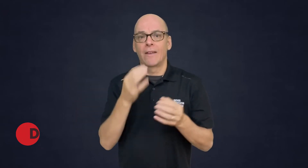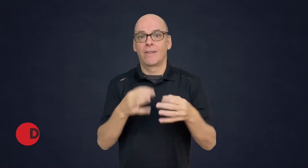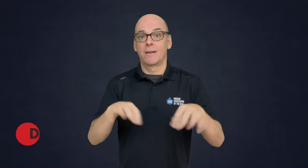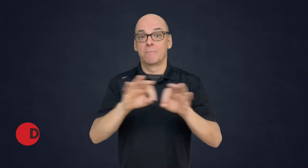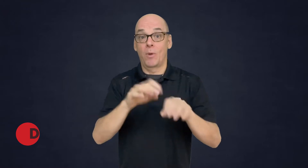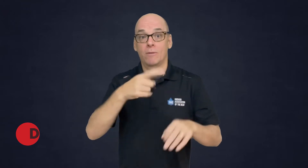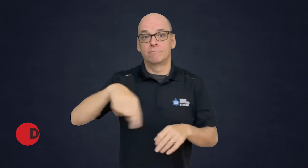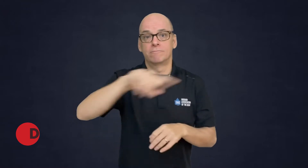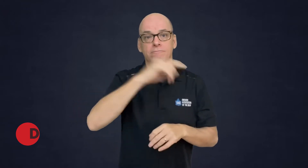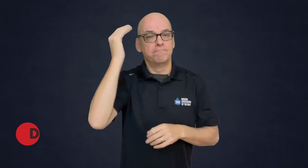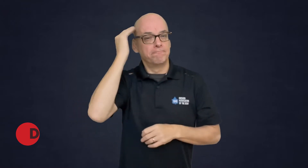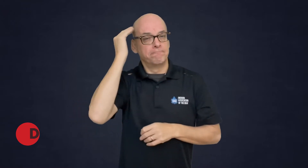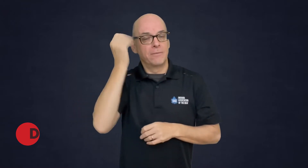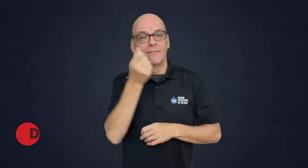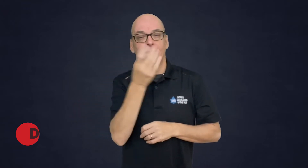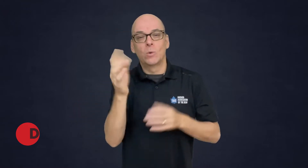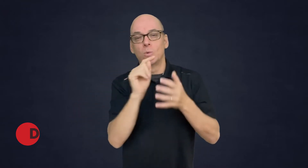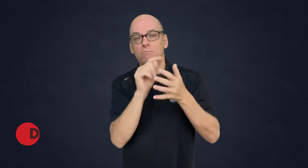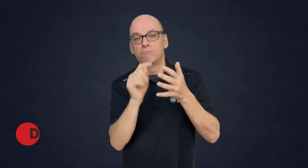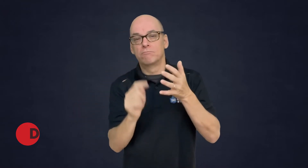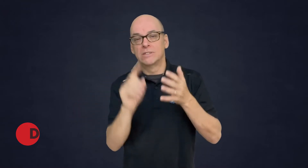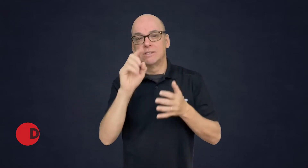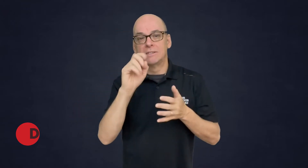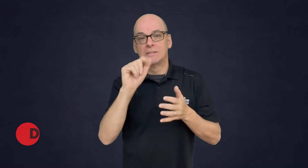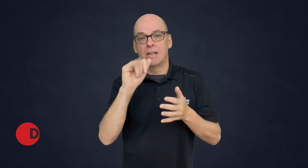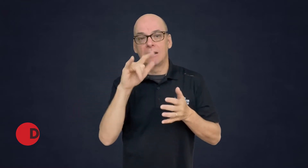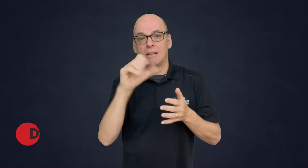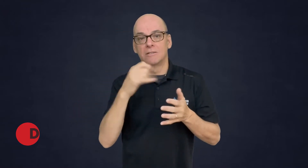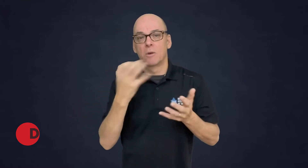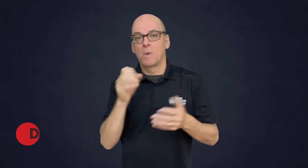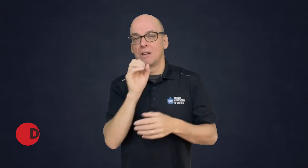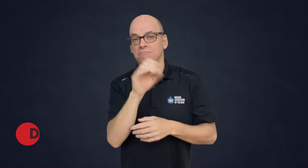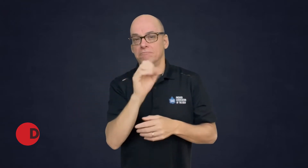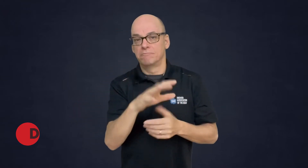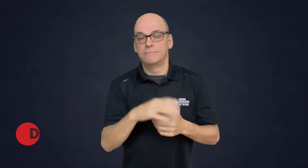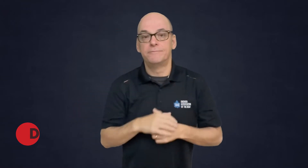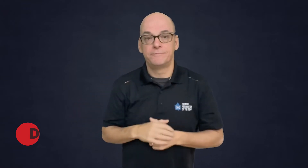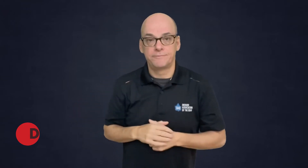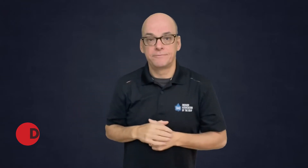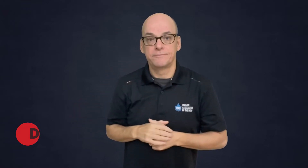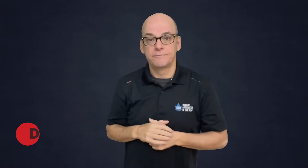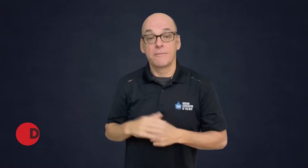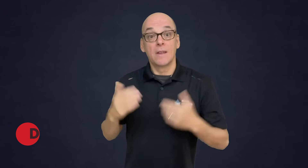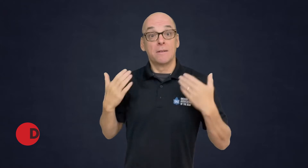I think it is important we be aware of the following details: